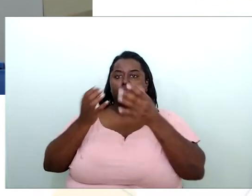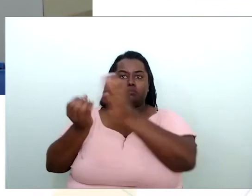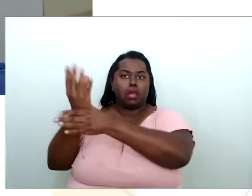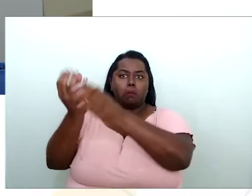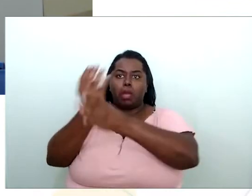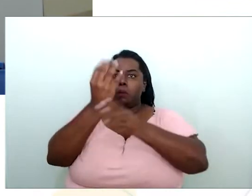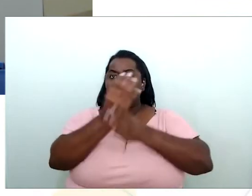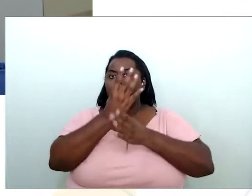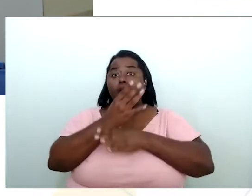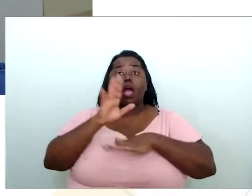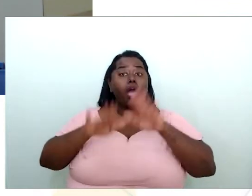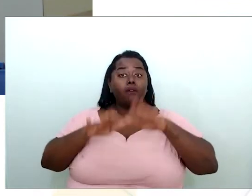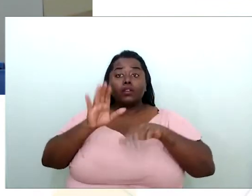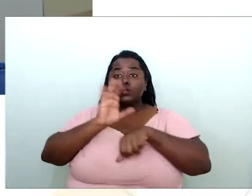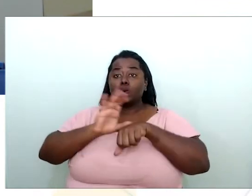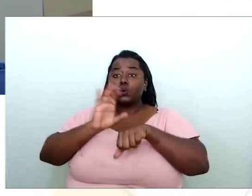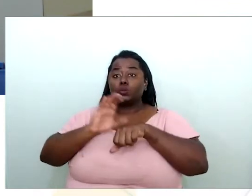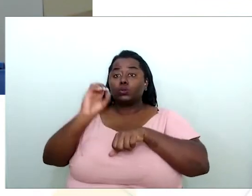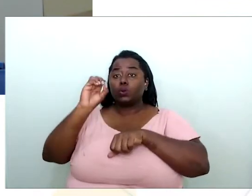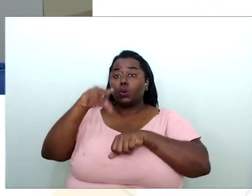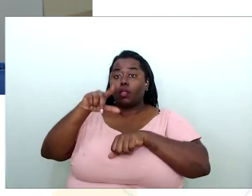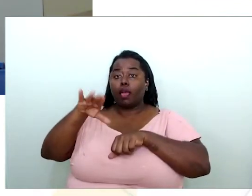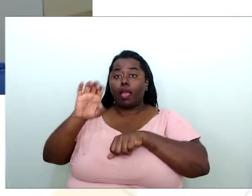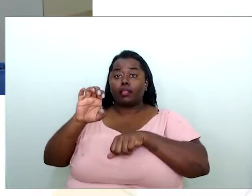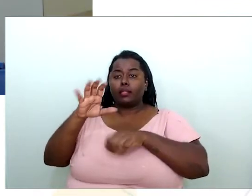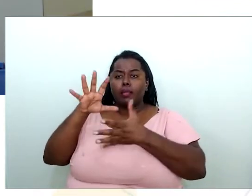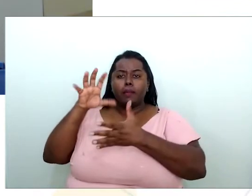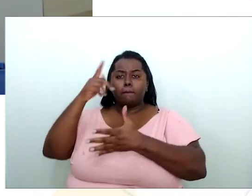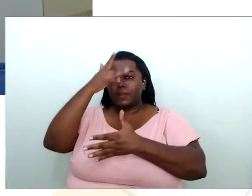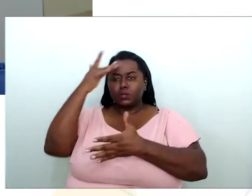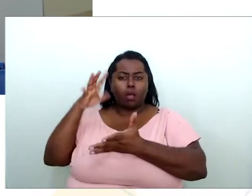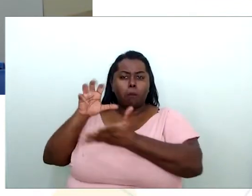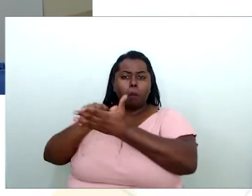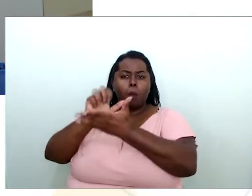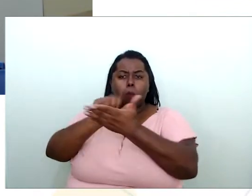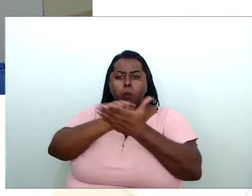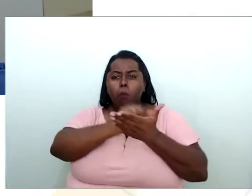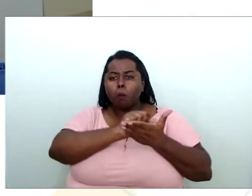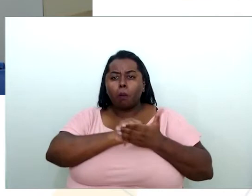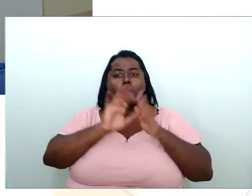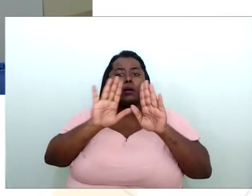of online courses that are that have got large enrollments and and and then then